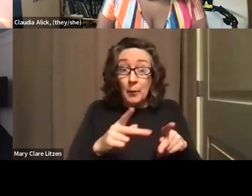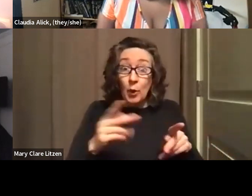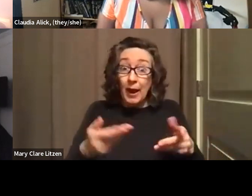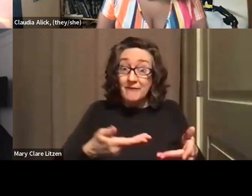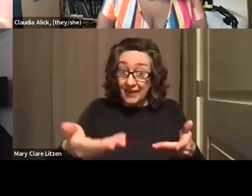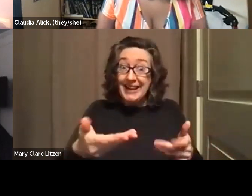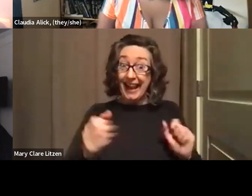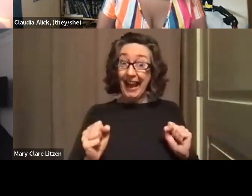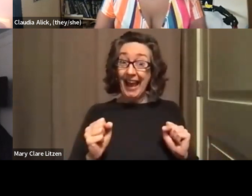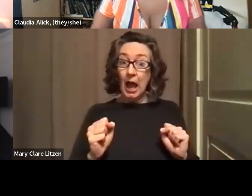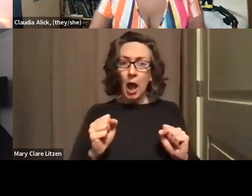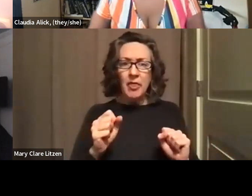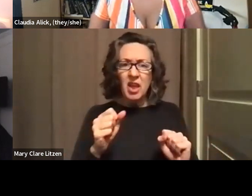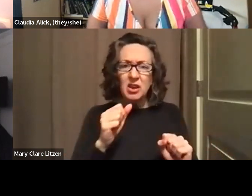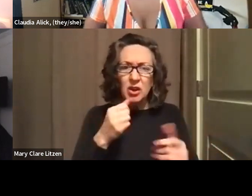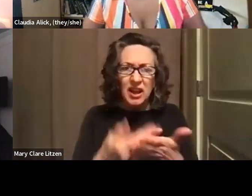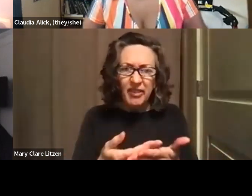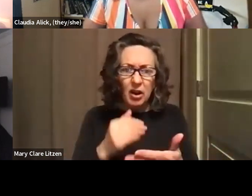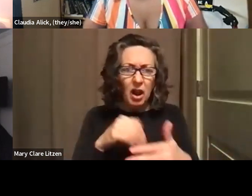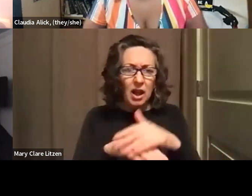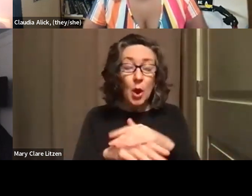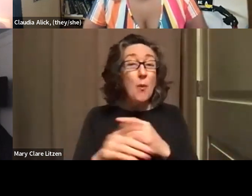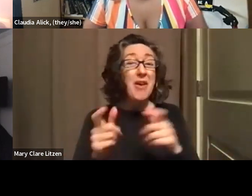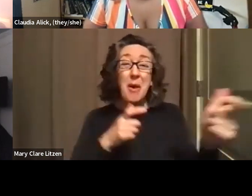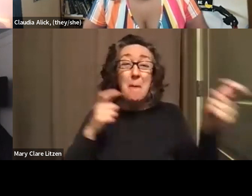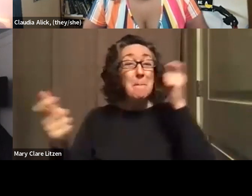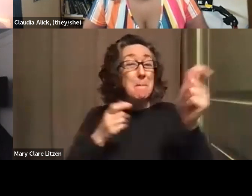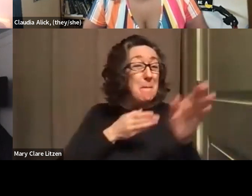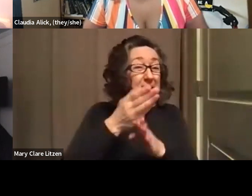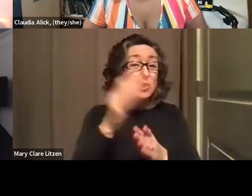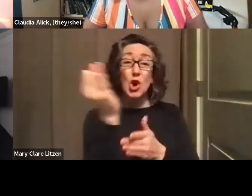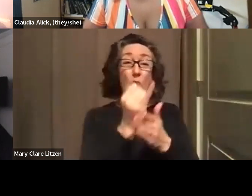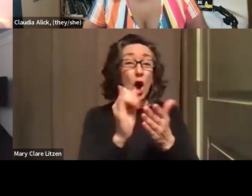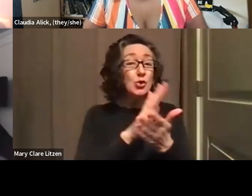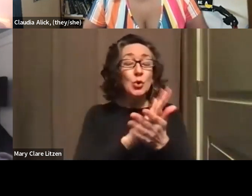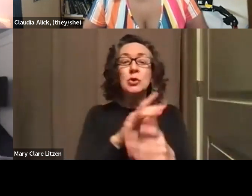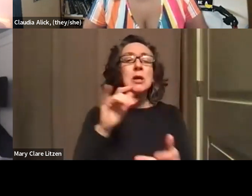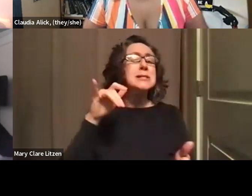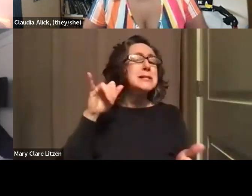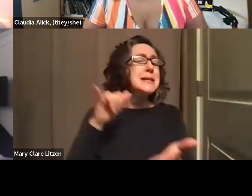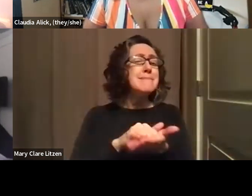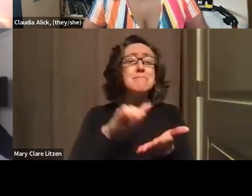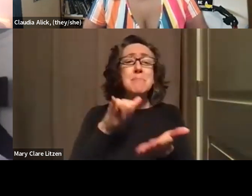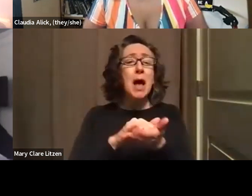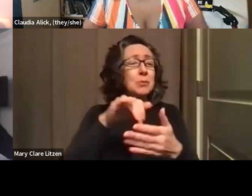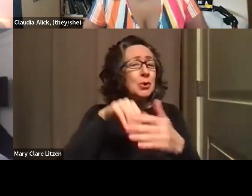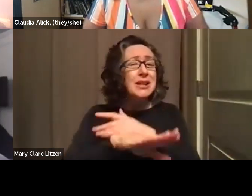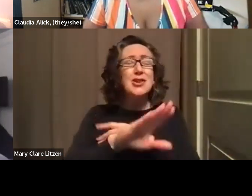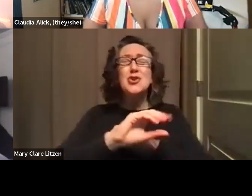There is a major visual art school in Seattle that is not accessible by any stretch of the